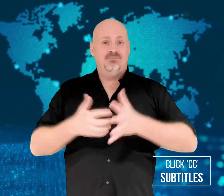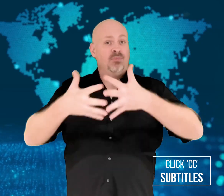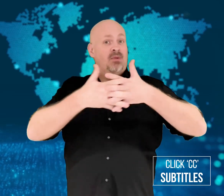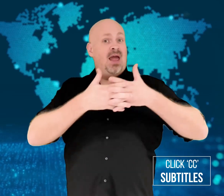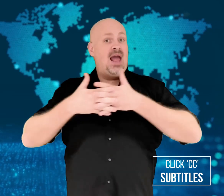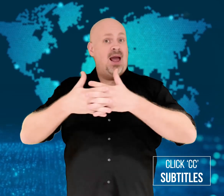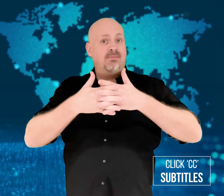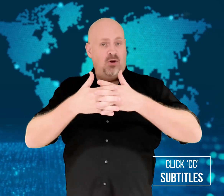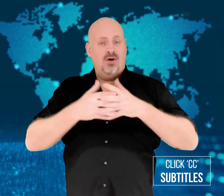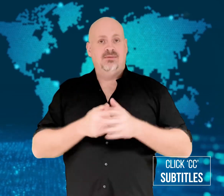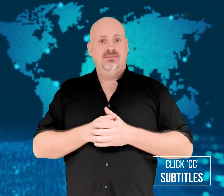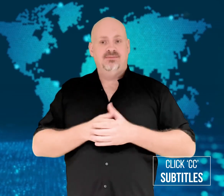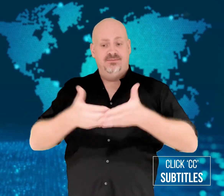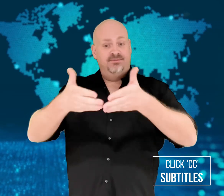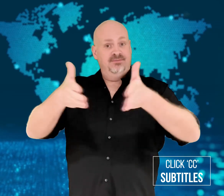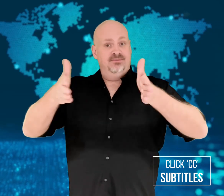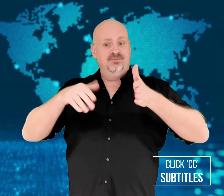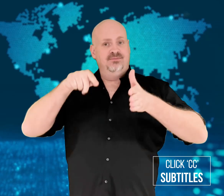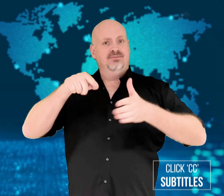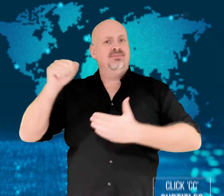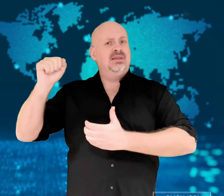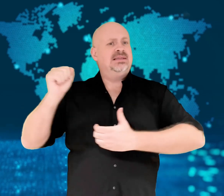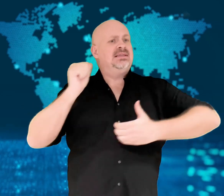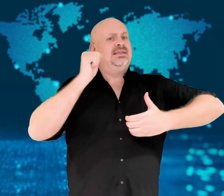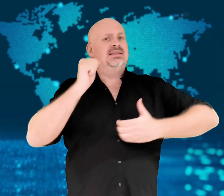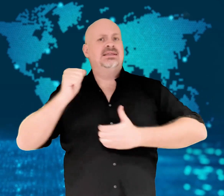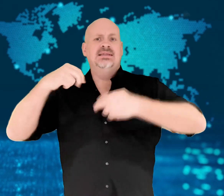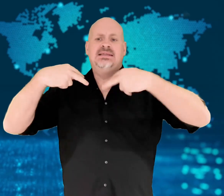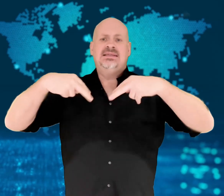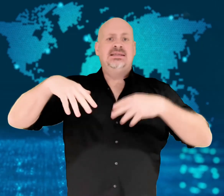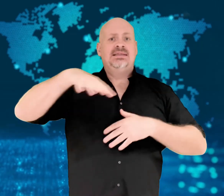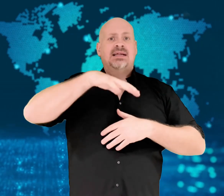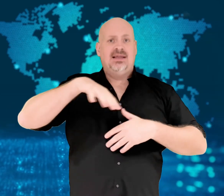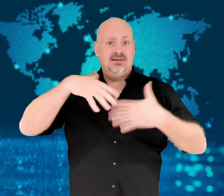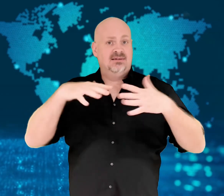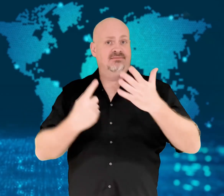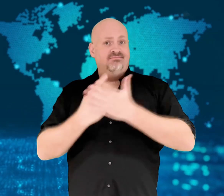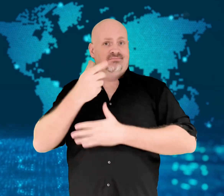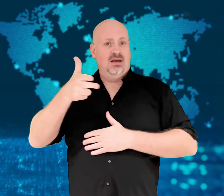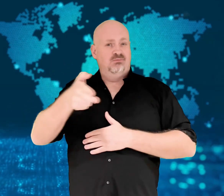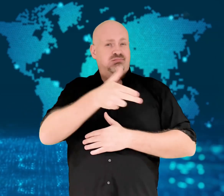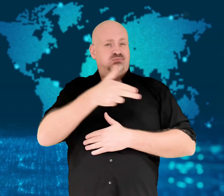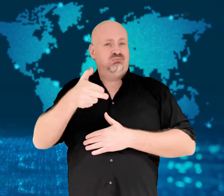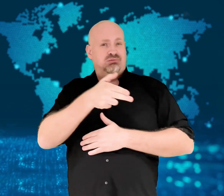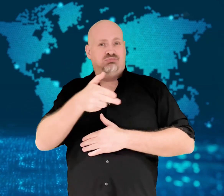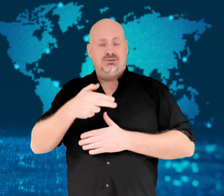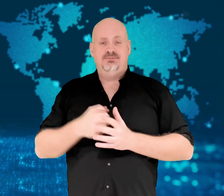Dance ballroom shooting